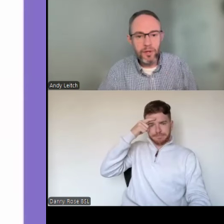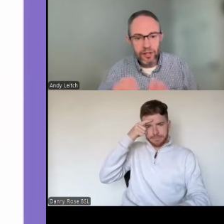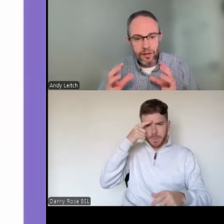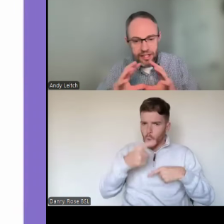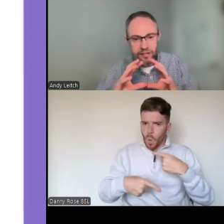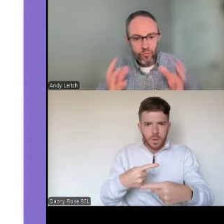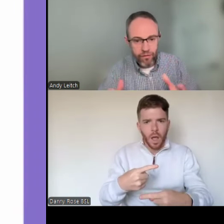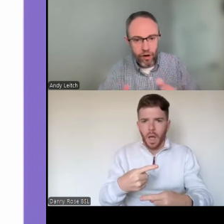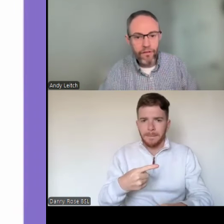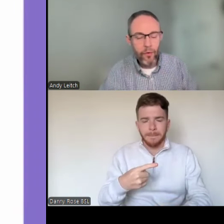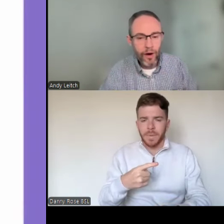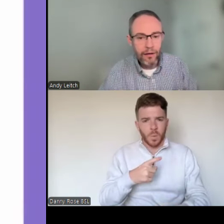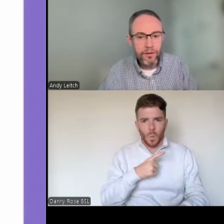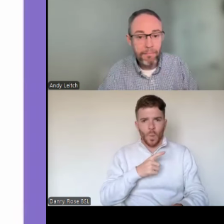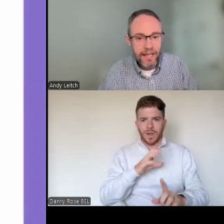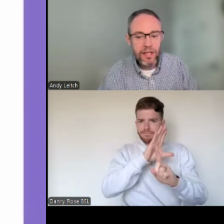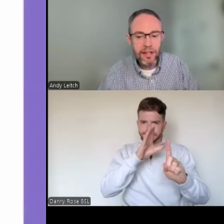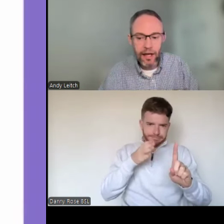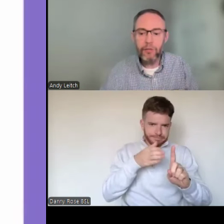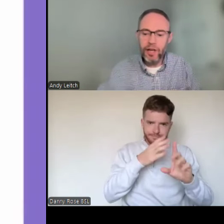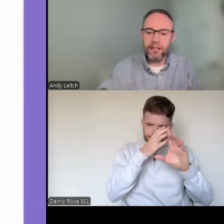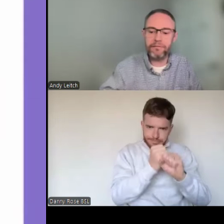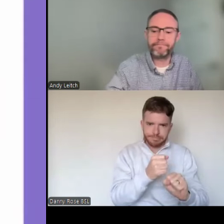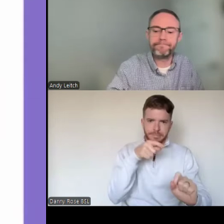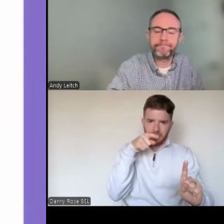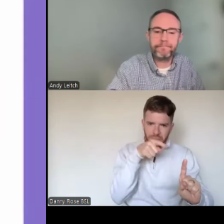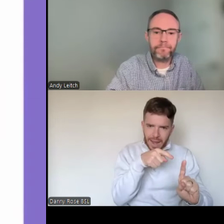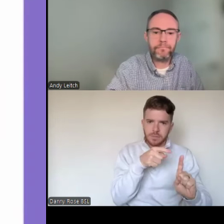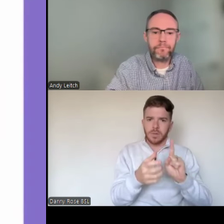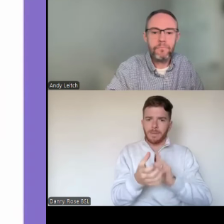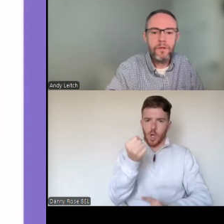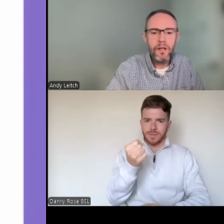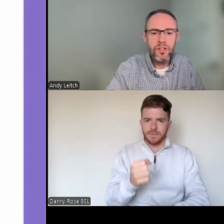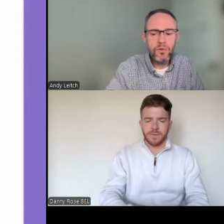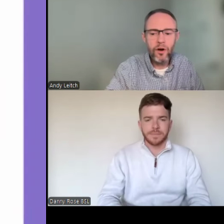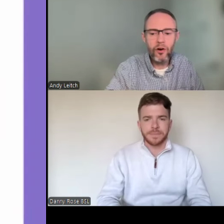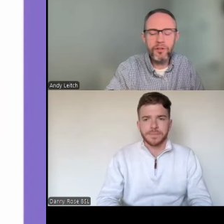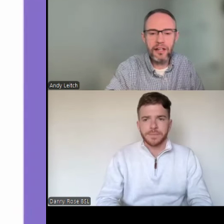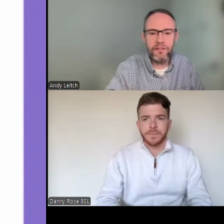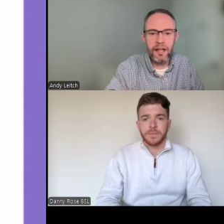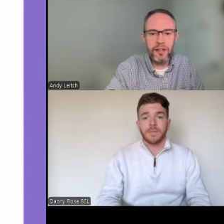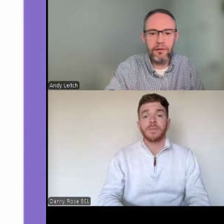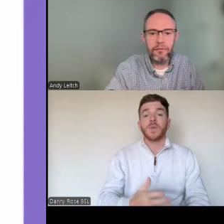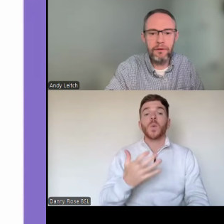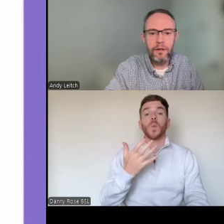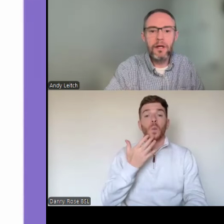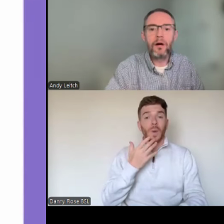that we do needs to revolve around meeting that objective. Once we've got our objective nailed down,